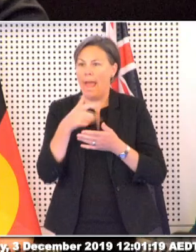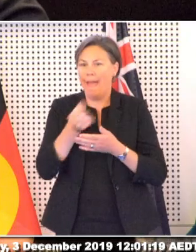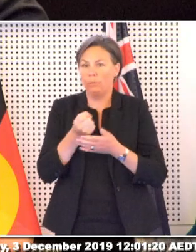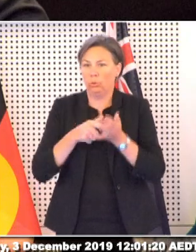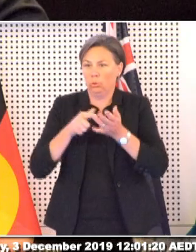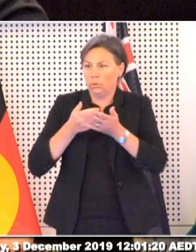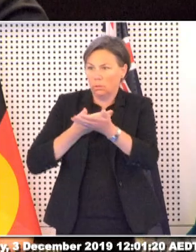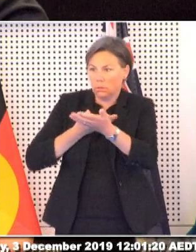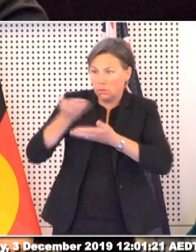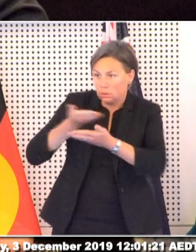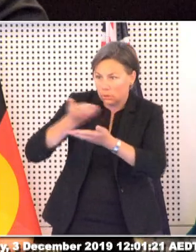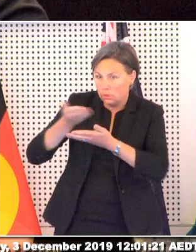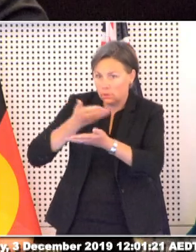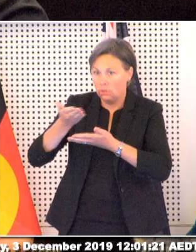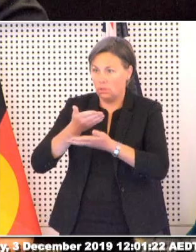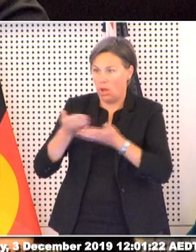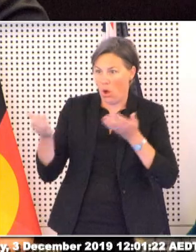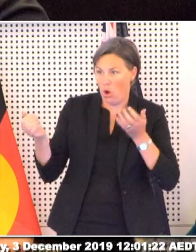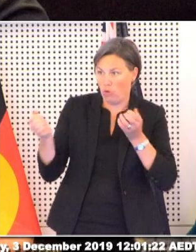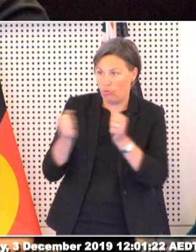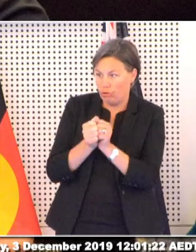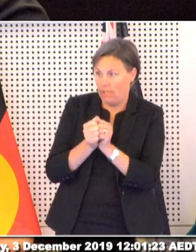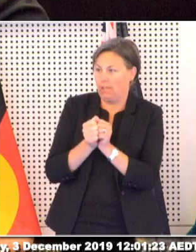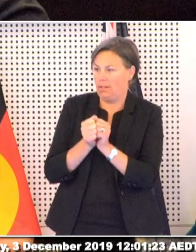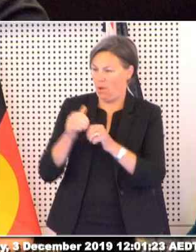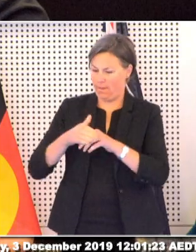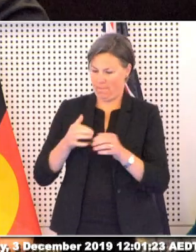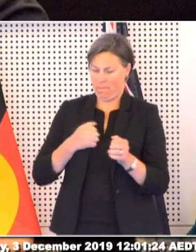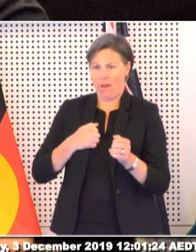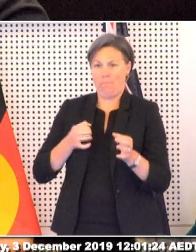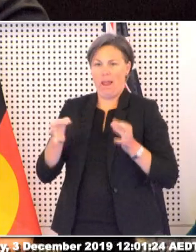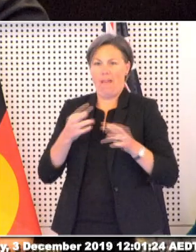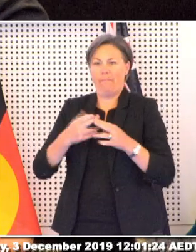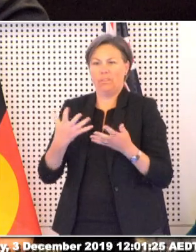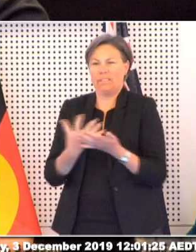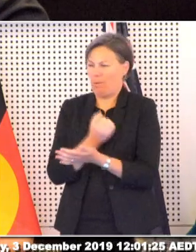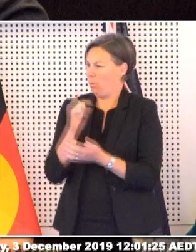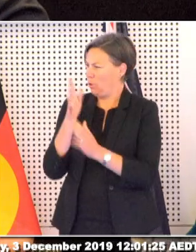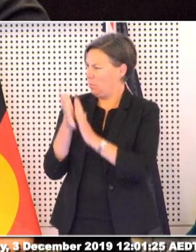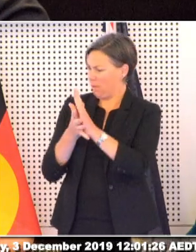Now, can you explain to the Commission what you mean by “negotiation and compromise” in that context?